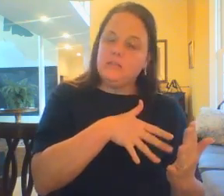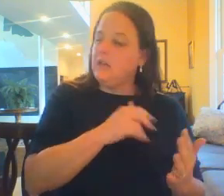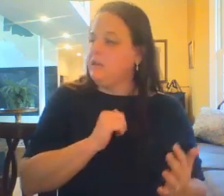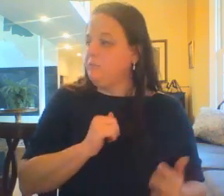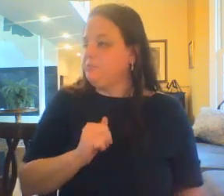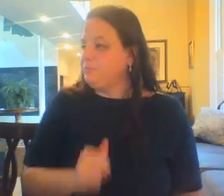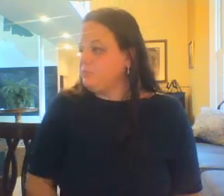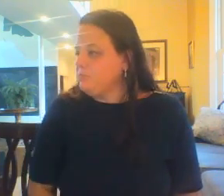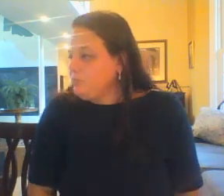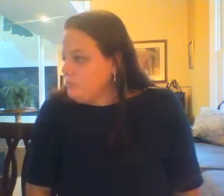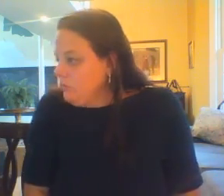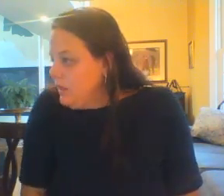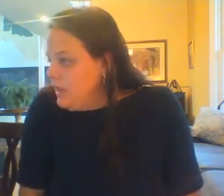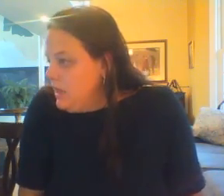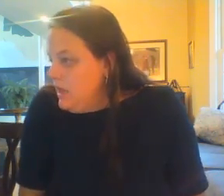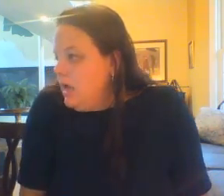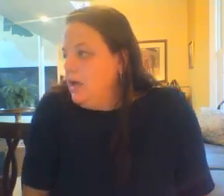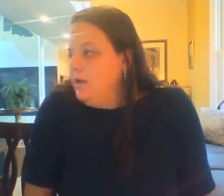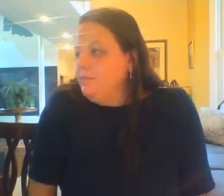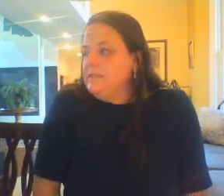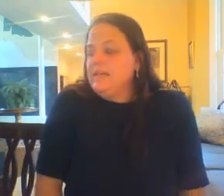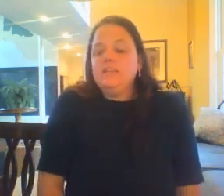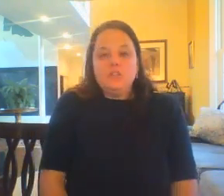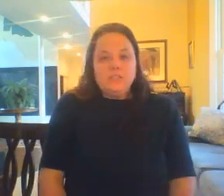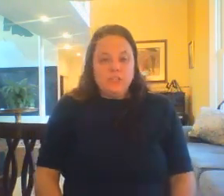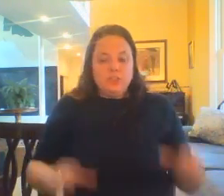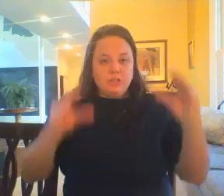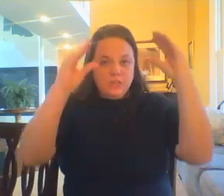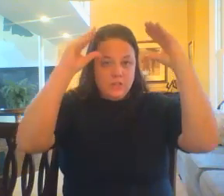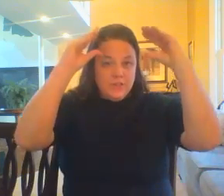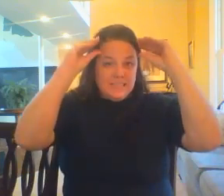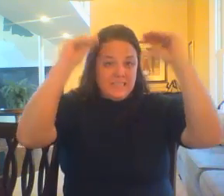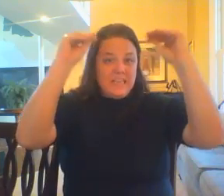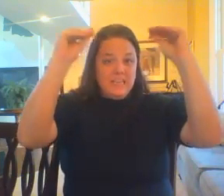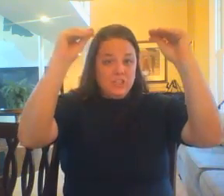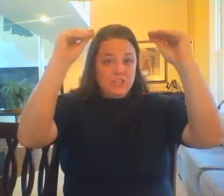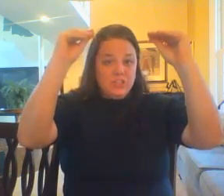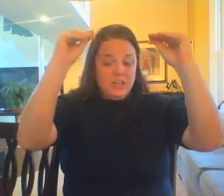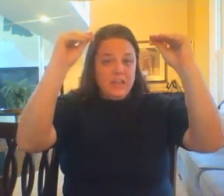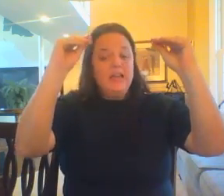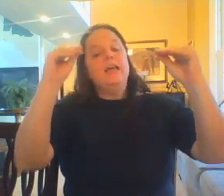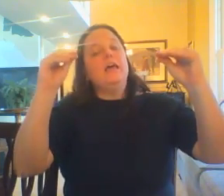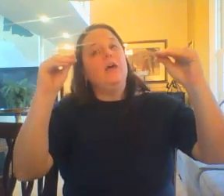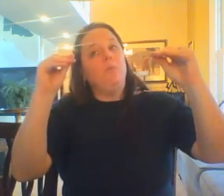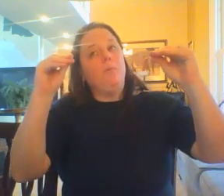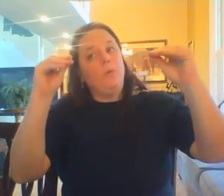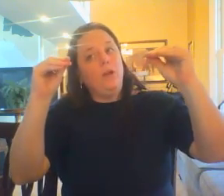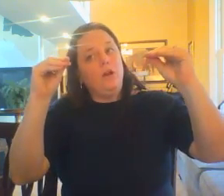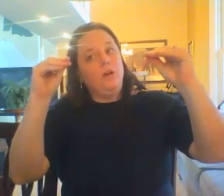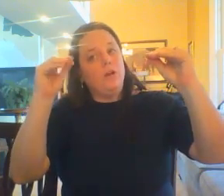studying um teach or teacher so this is